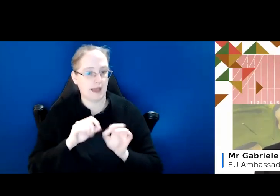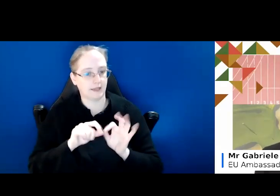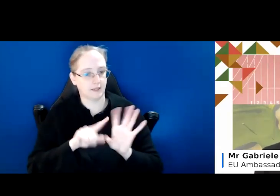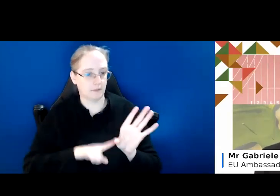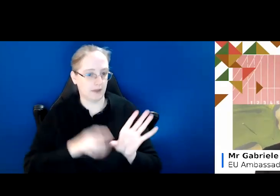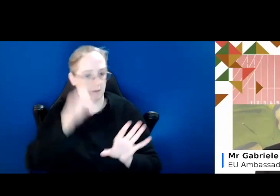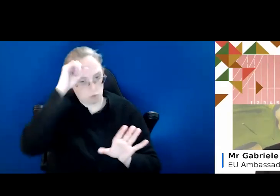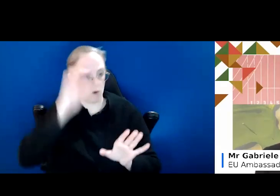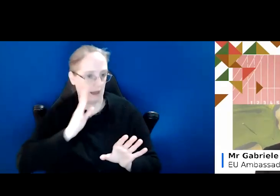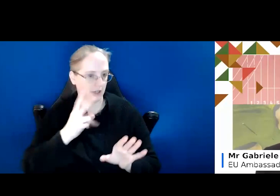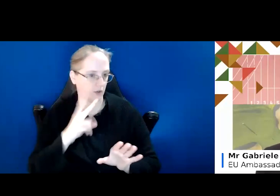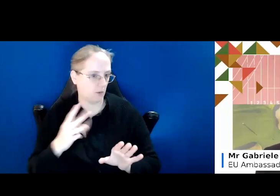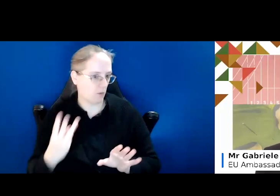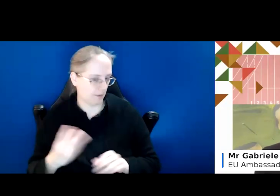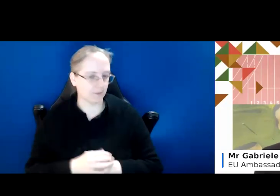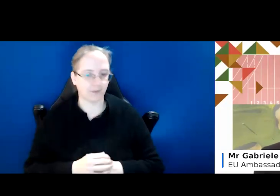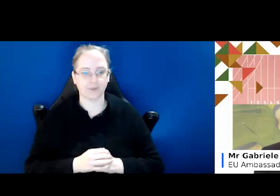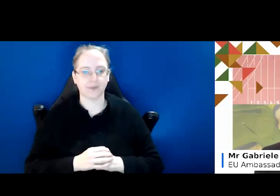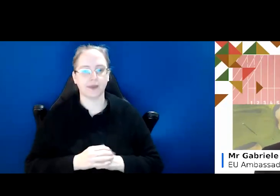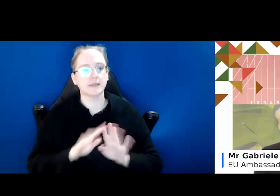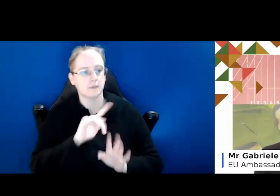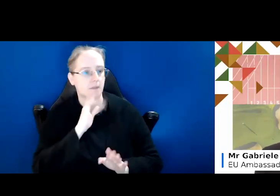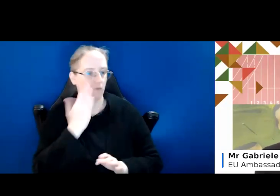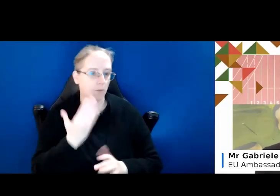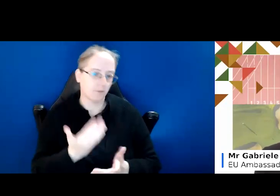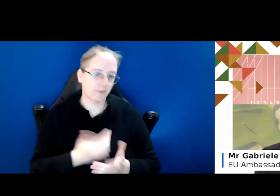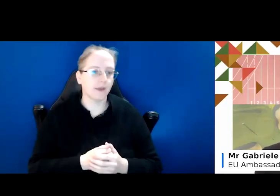As you said, following, the European Union